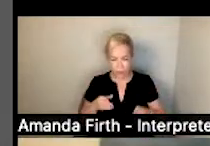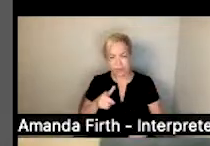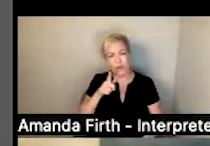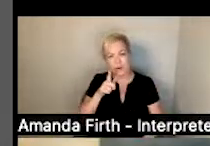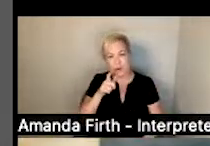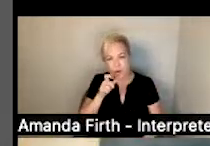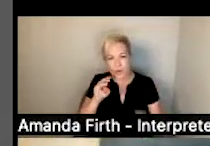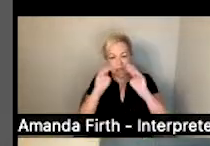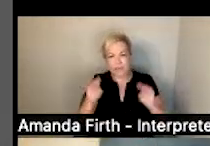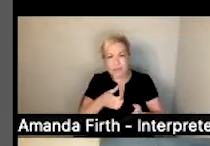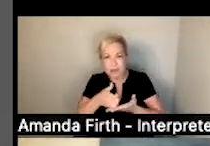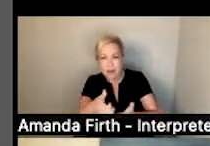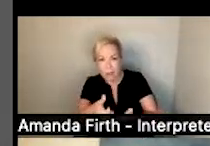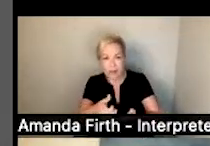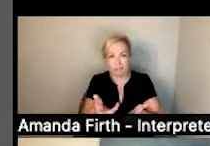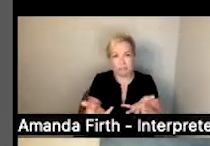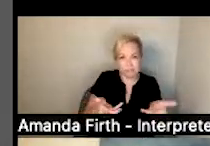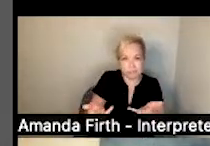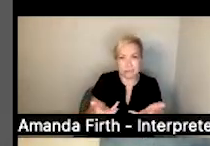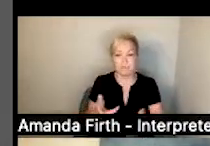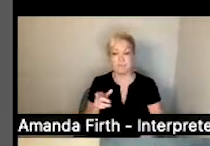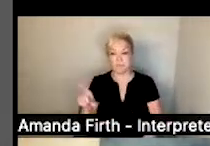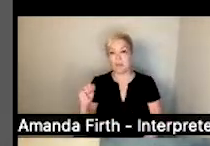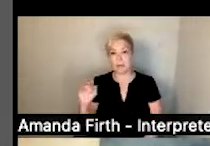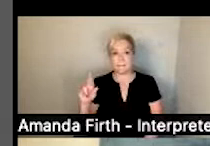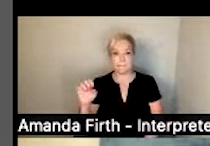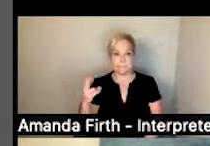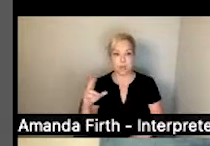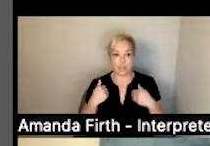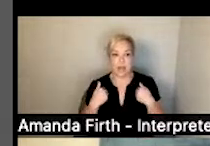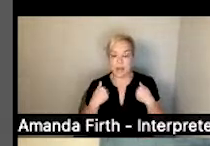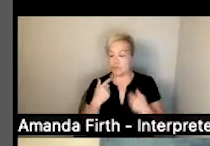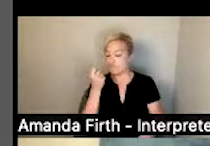some radical ideas about doing this, including paying all staff the same salary and forgoing